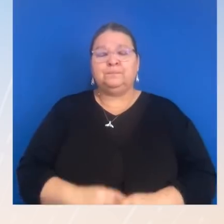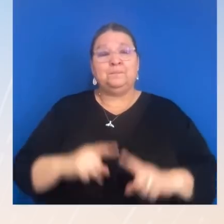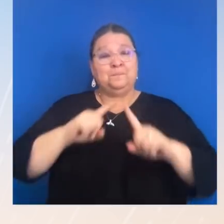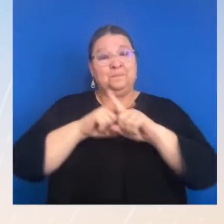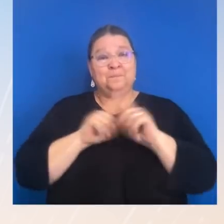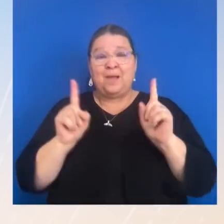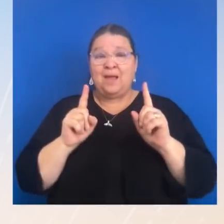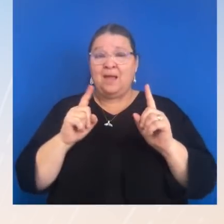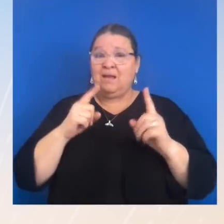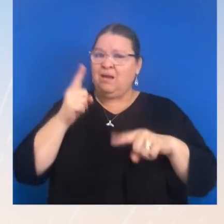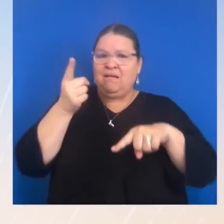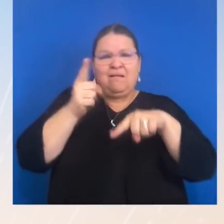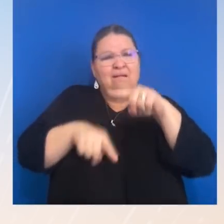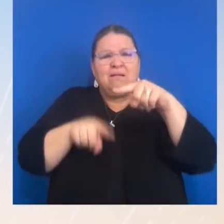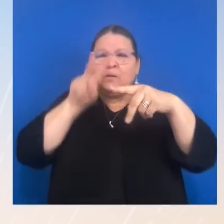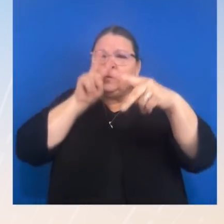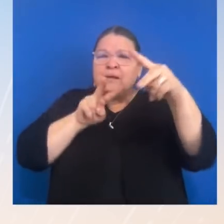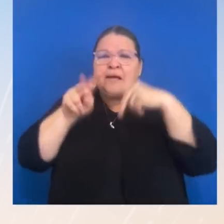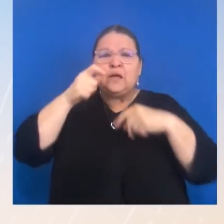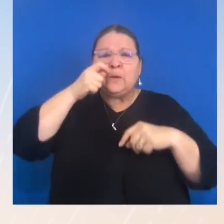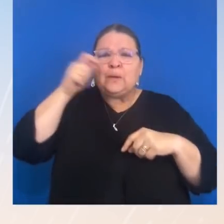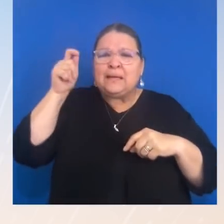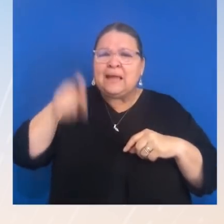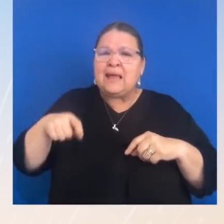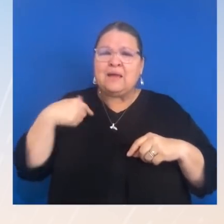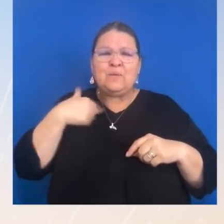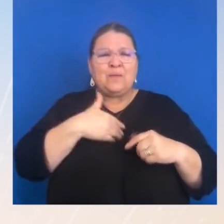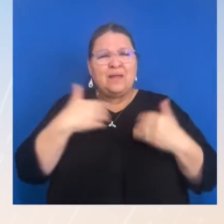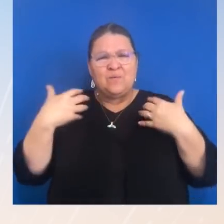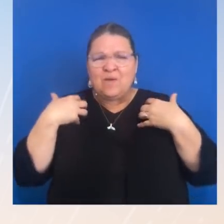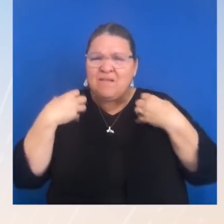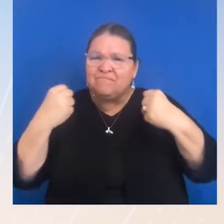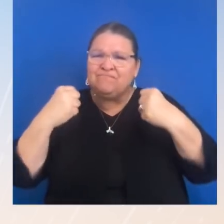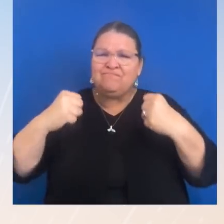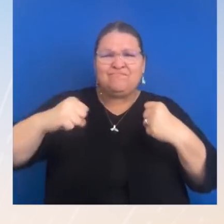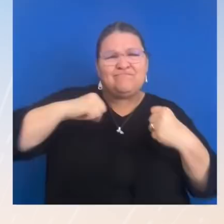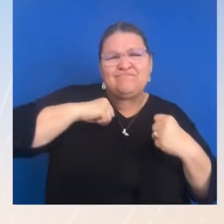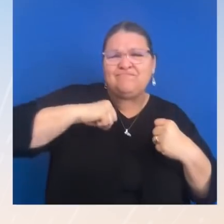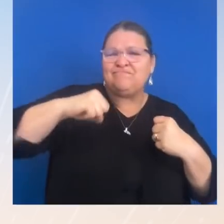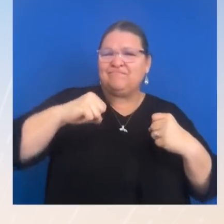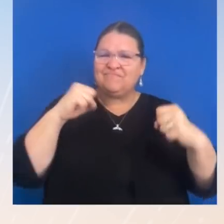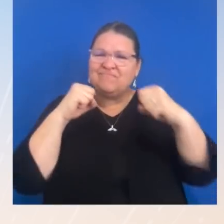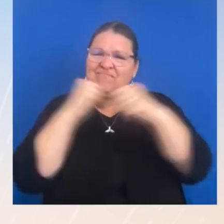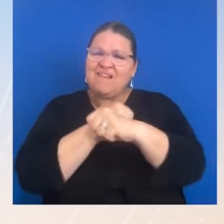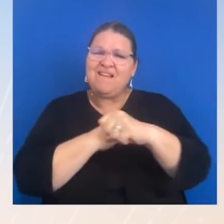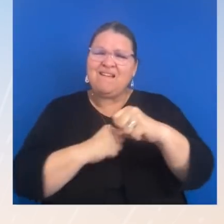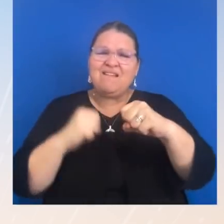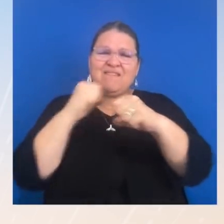to fight back that we have seen in the country. At the same time, we've also seen some miscalculations